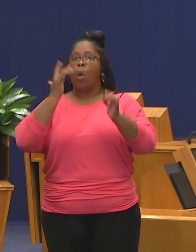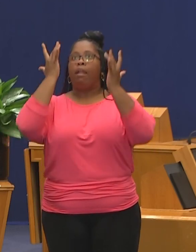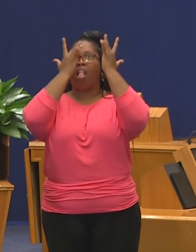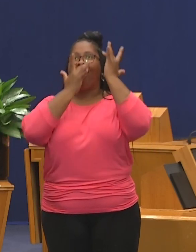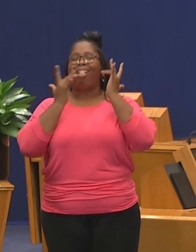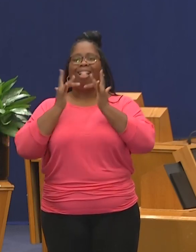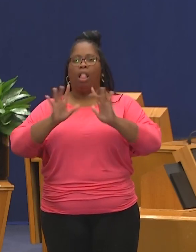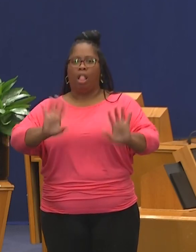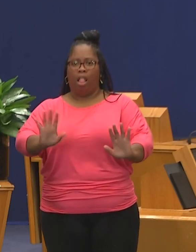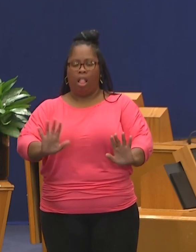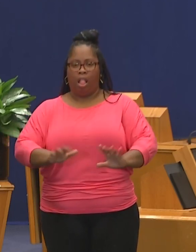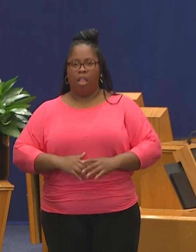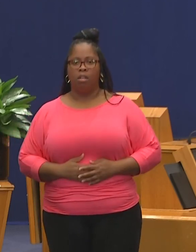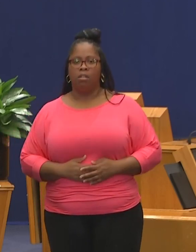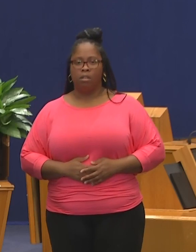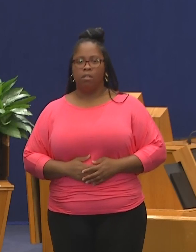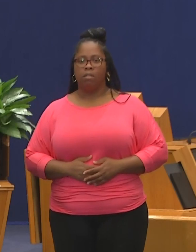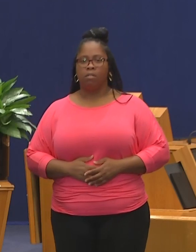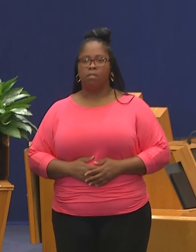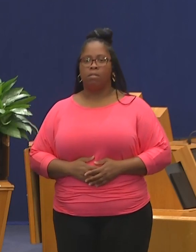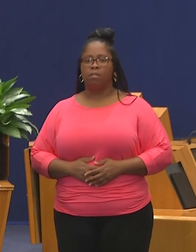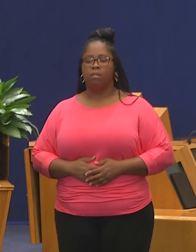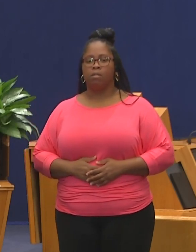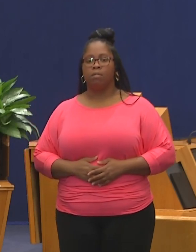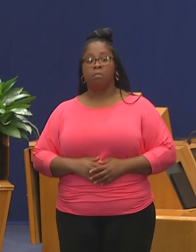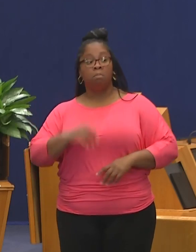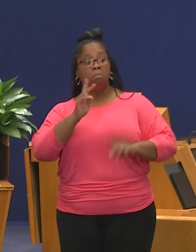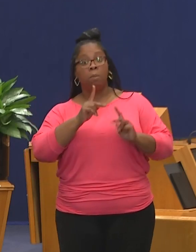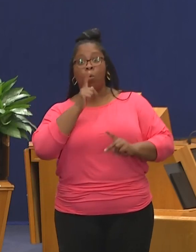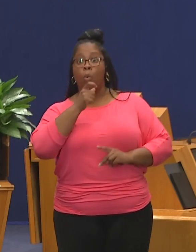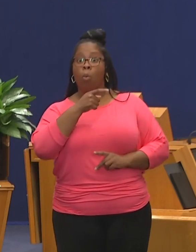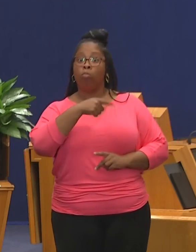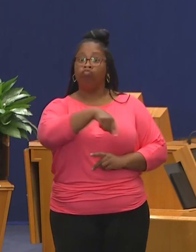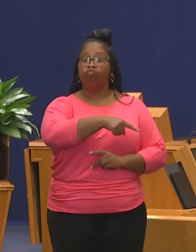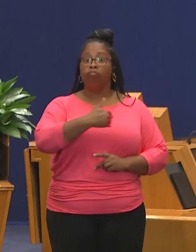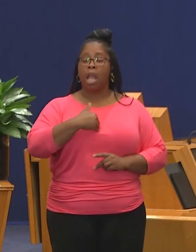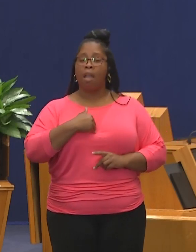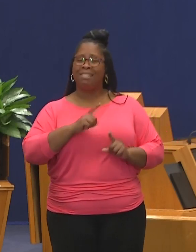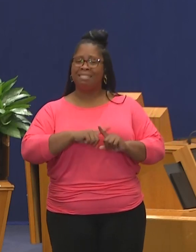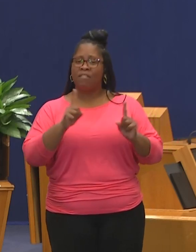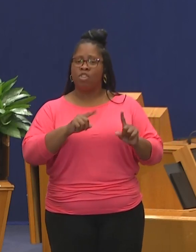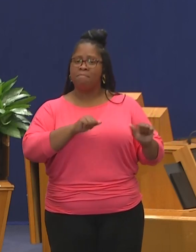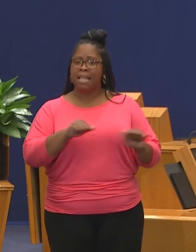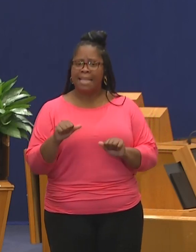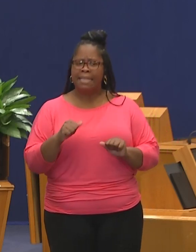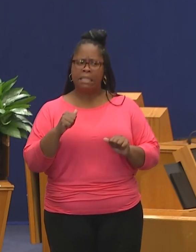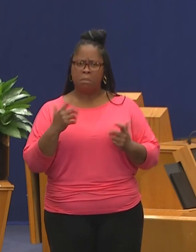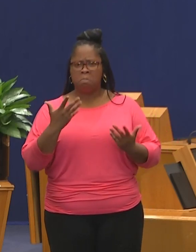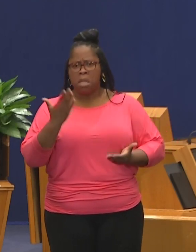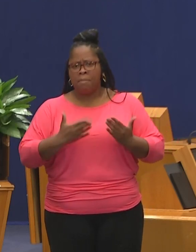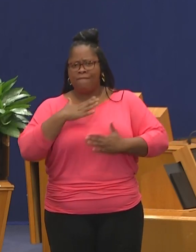TOUCHING THEIR FACES. FOLKS WHO HAVE DIFFERING